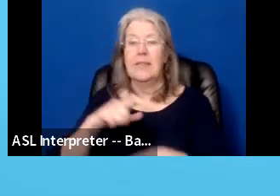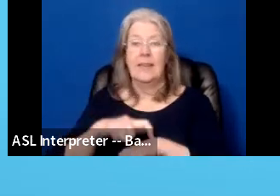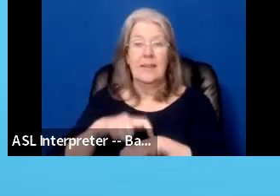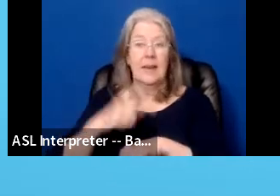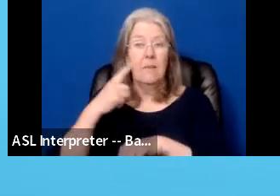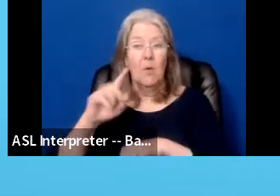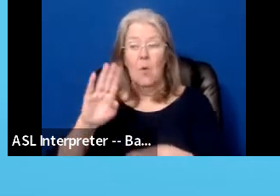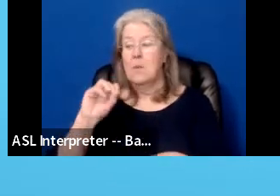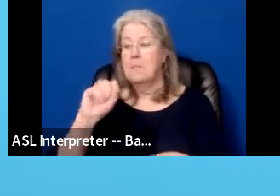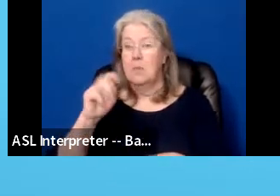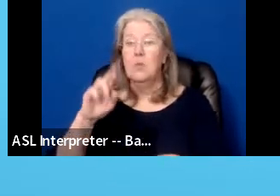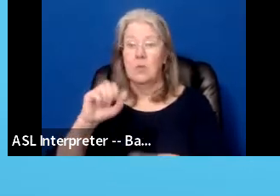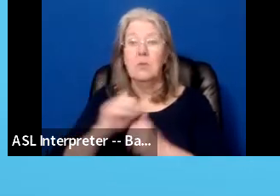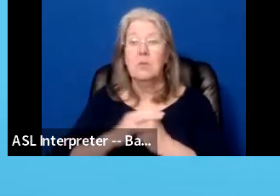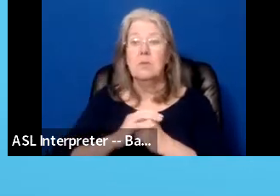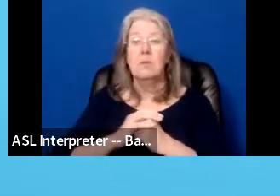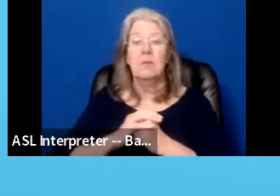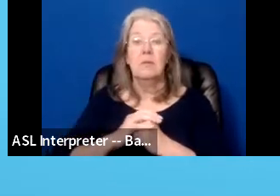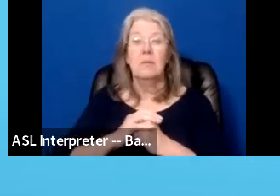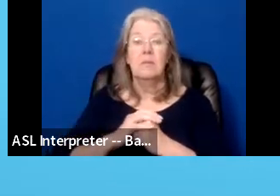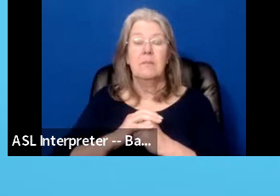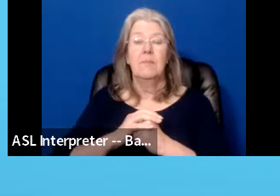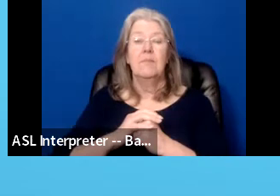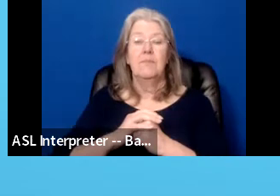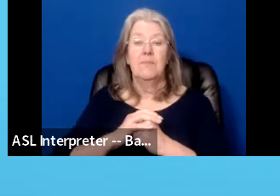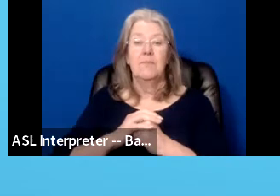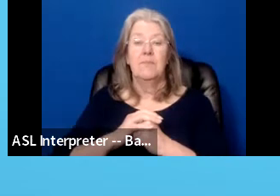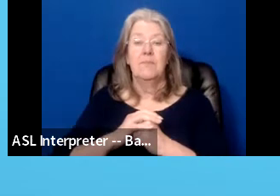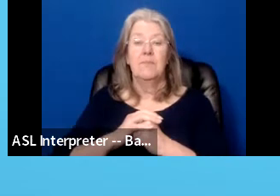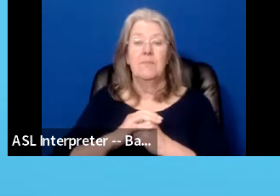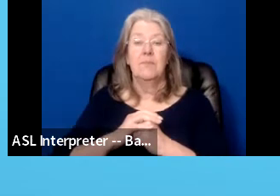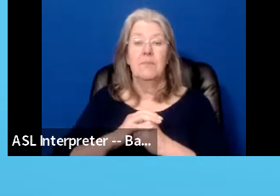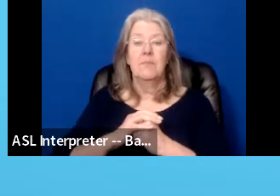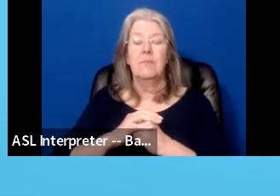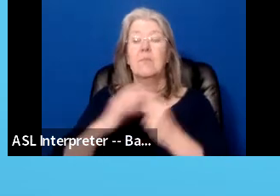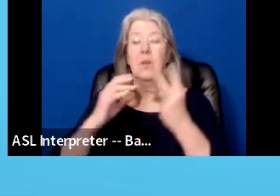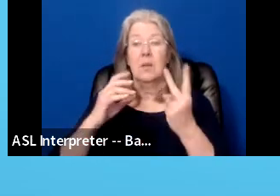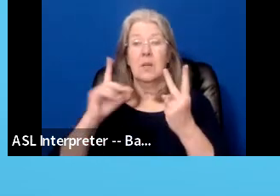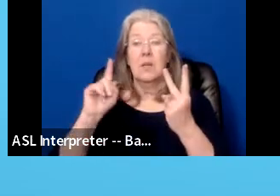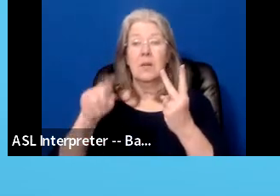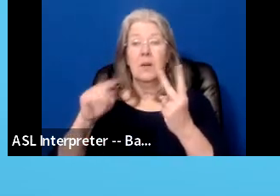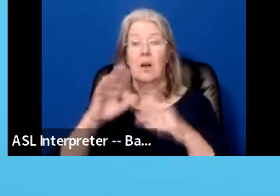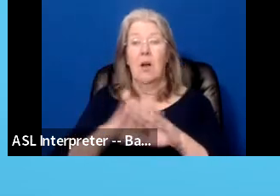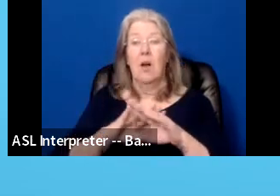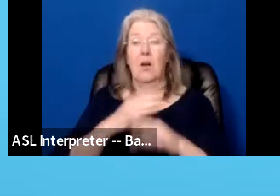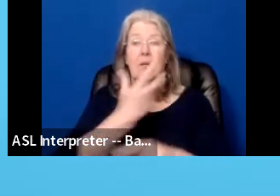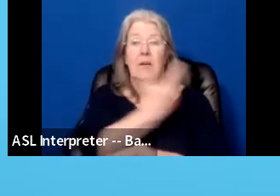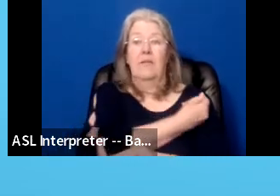Matt: Great, here's a couple of questions on the vaccination for children,